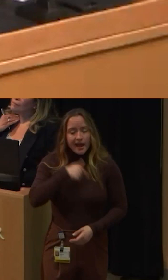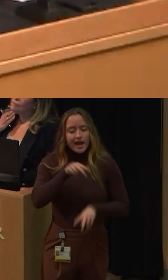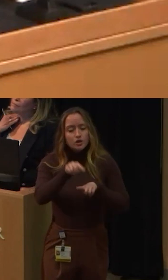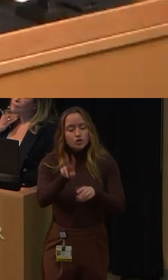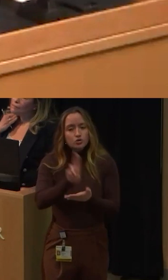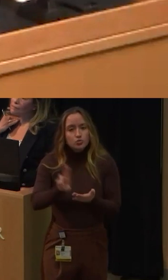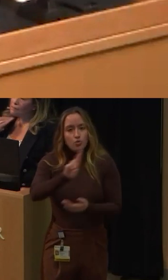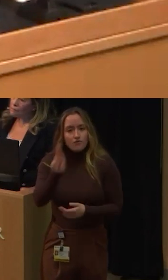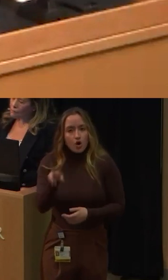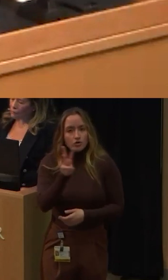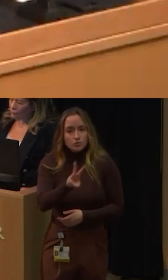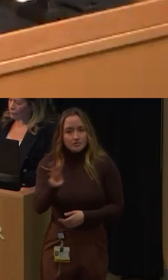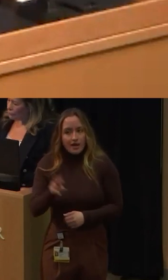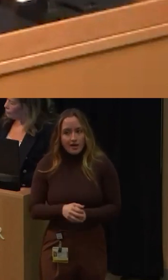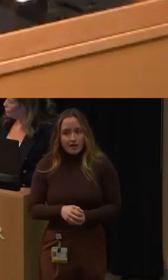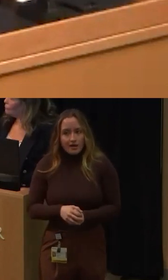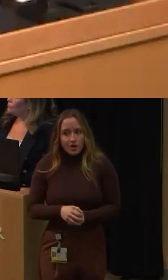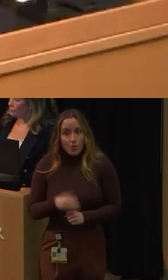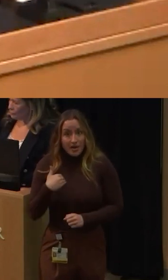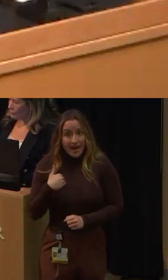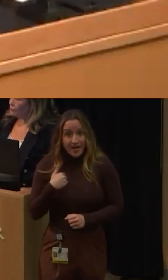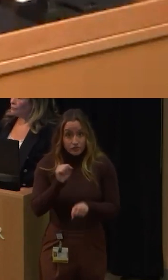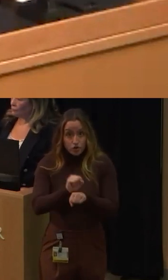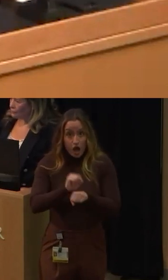and there are 3,000 job openings right now.